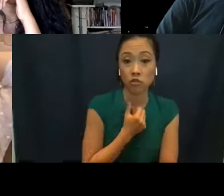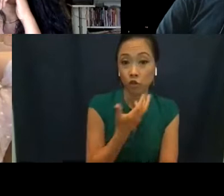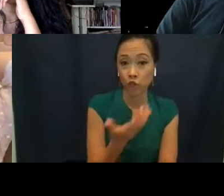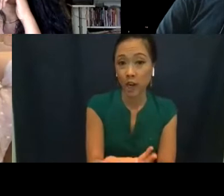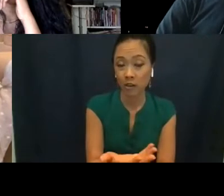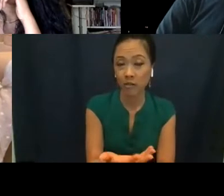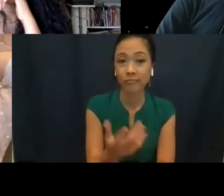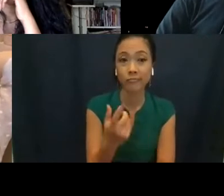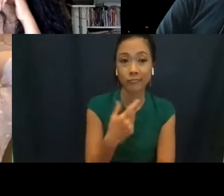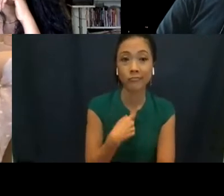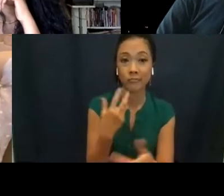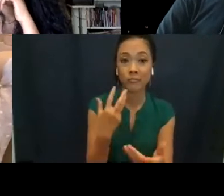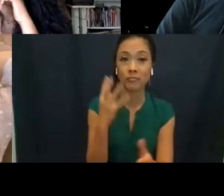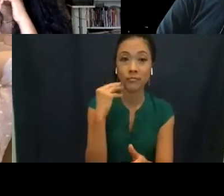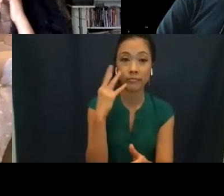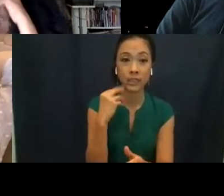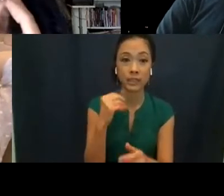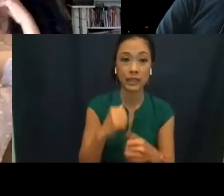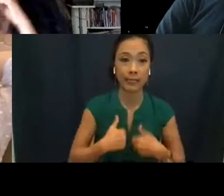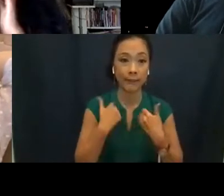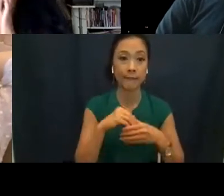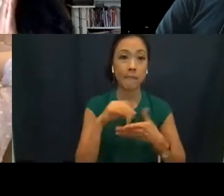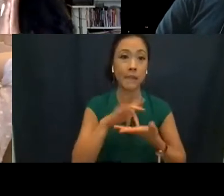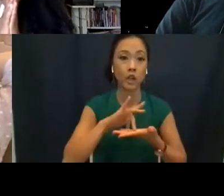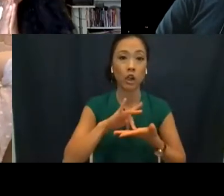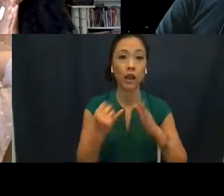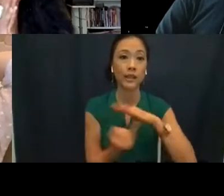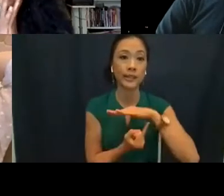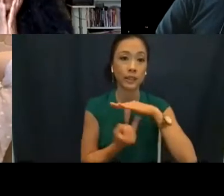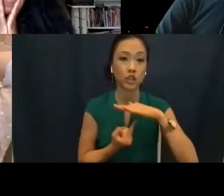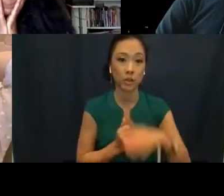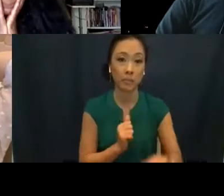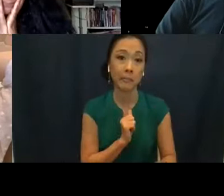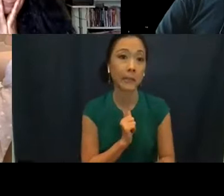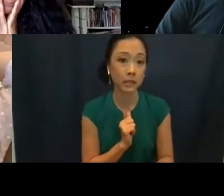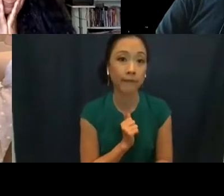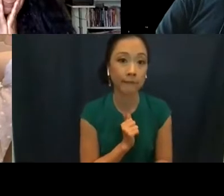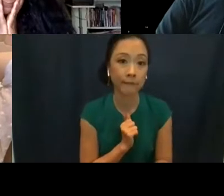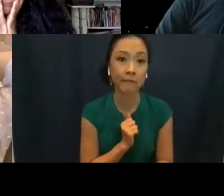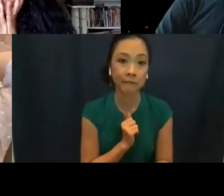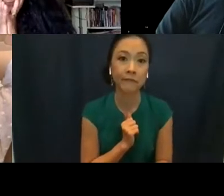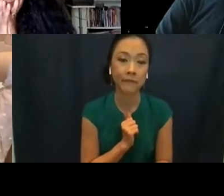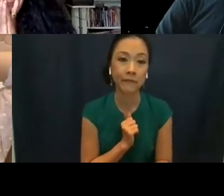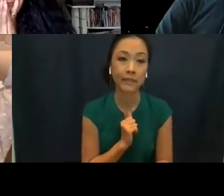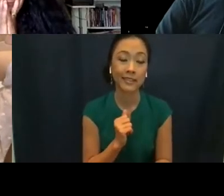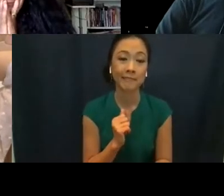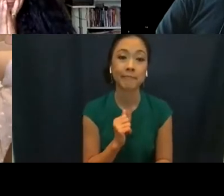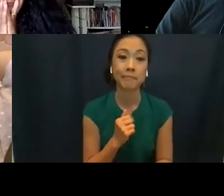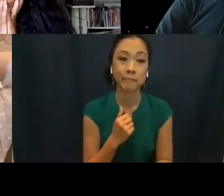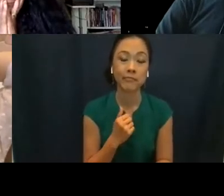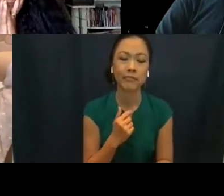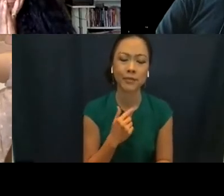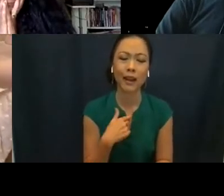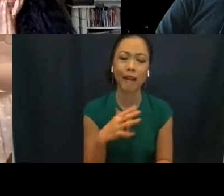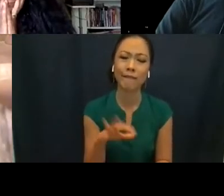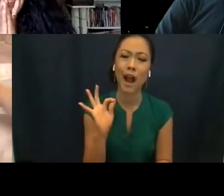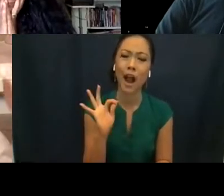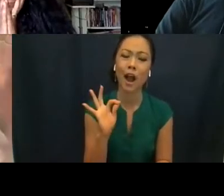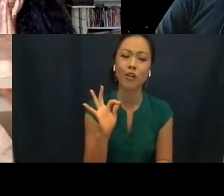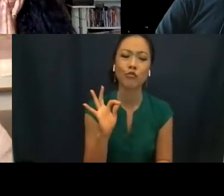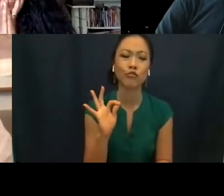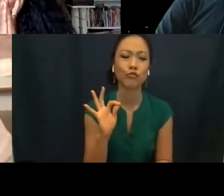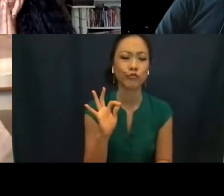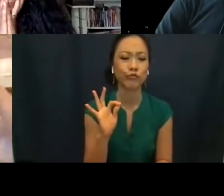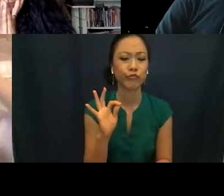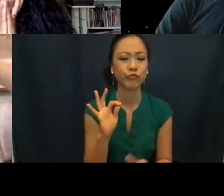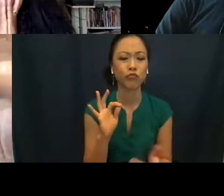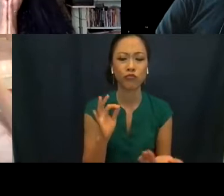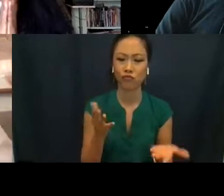myself and found actually there can be a sense of community and spiritual convening, right,